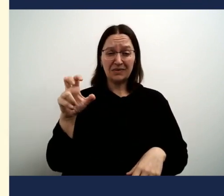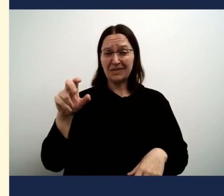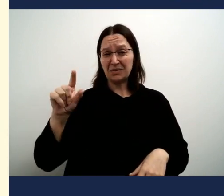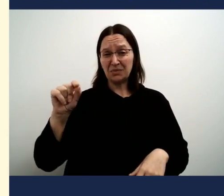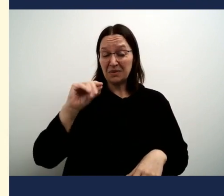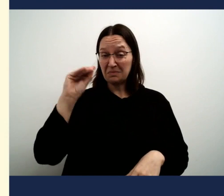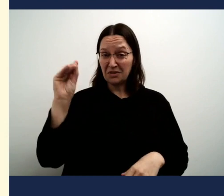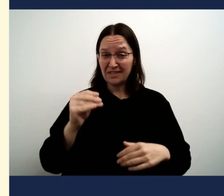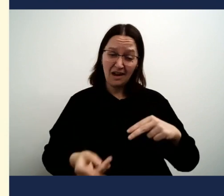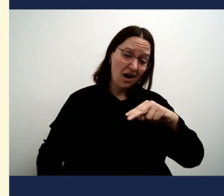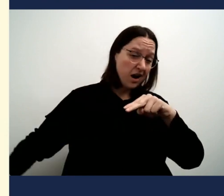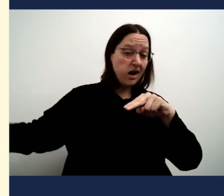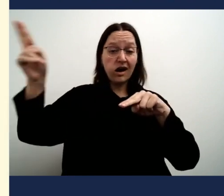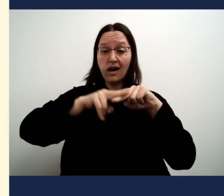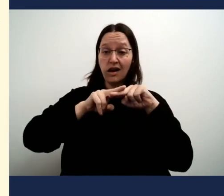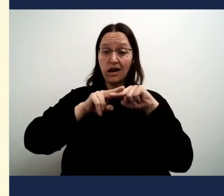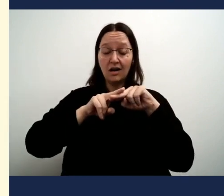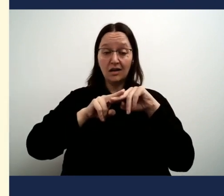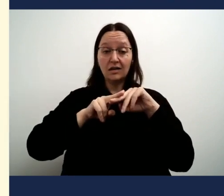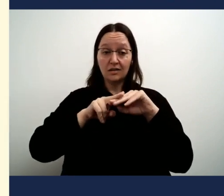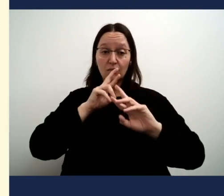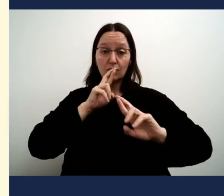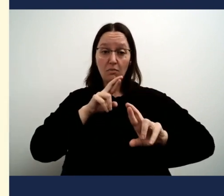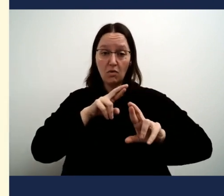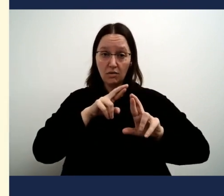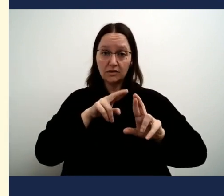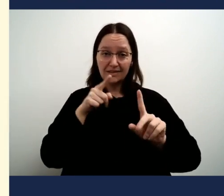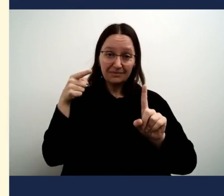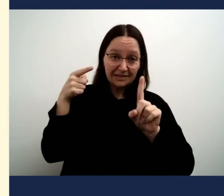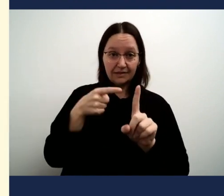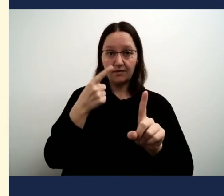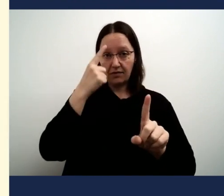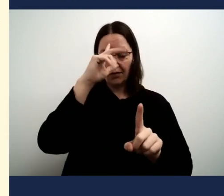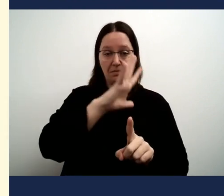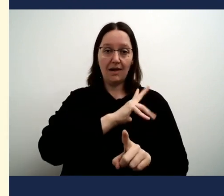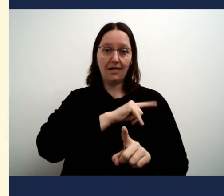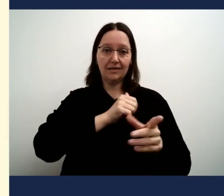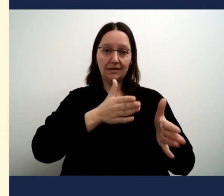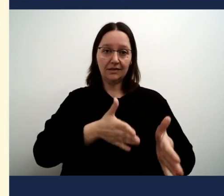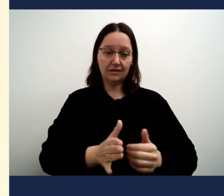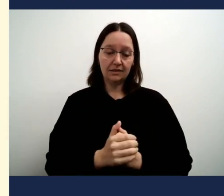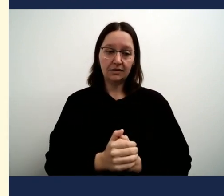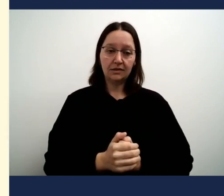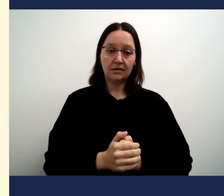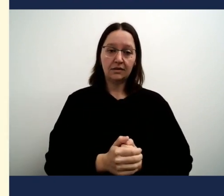friend during the Thanksgiving